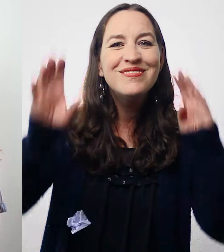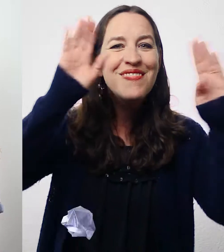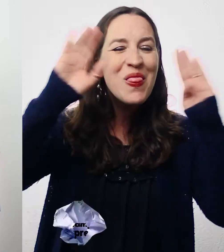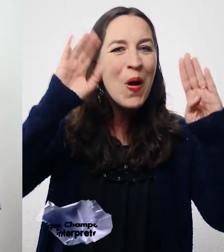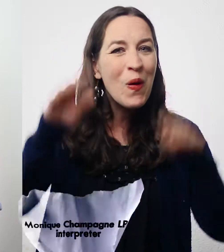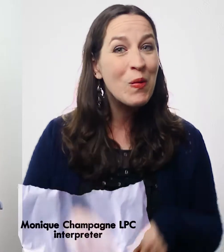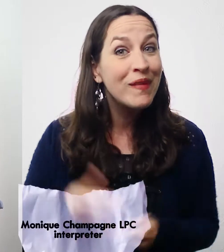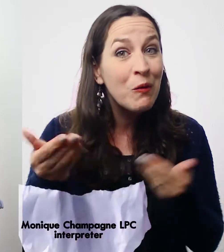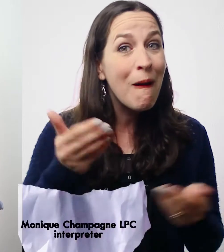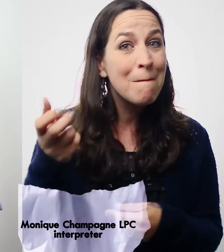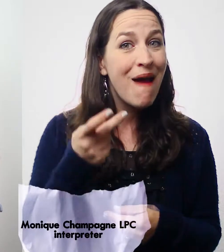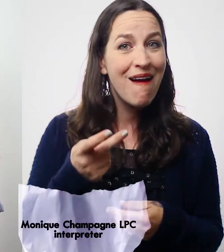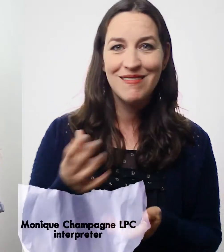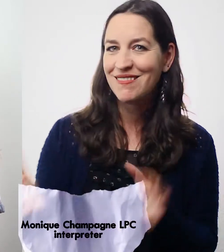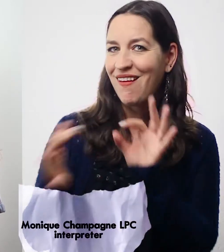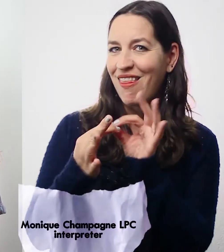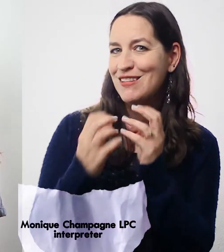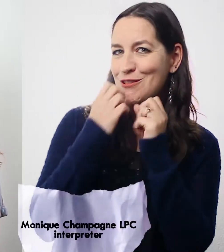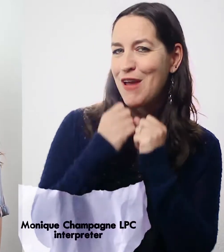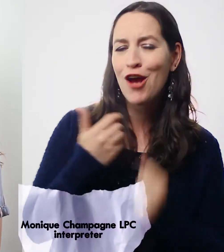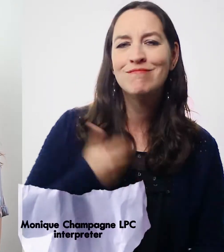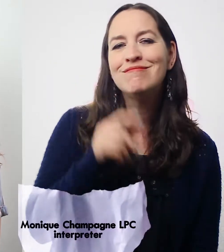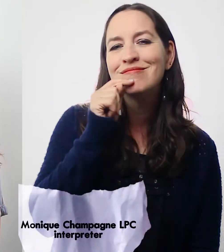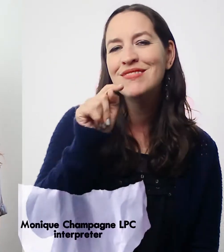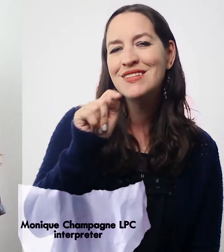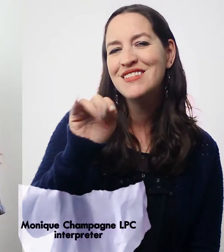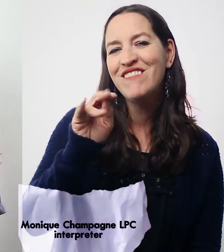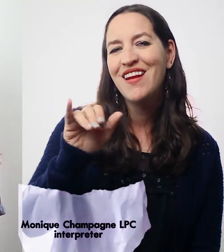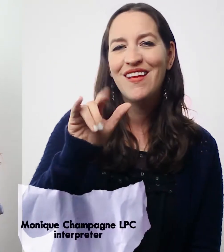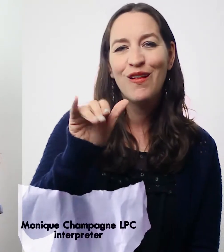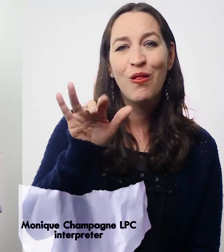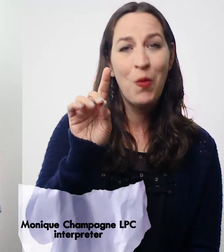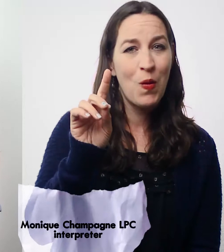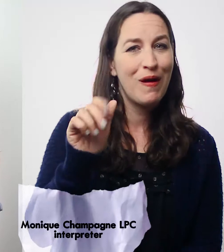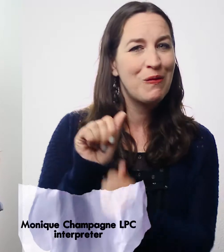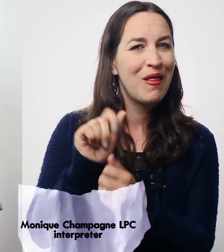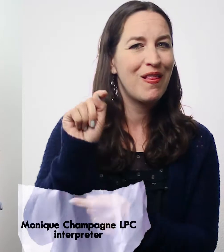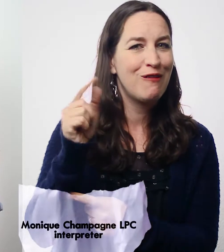Hello, everyone, welcome back to Connect 2 Care, I'm Tiffany Lloyd with The Gracious Mind, and I'm the education coordinator.